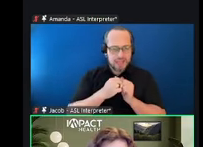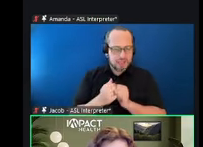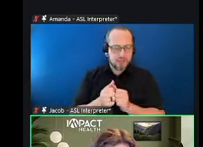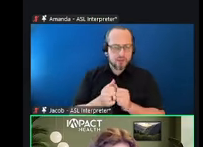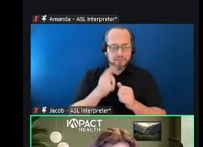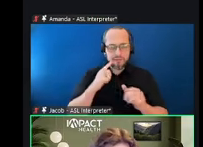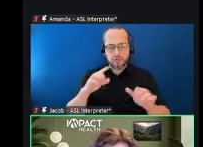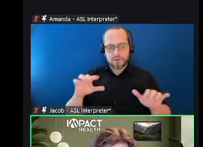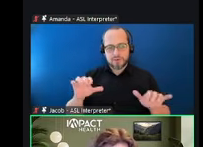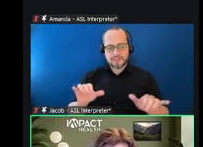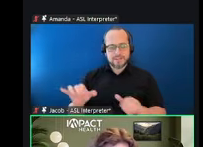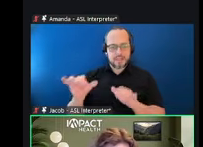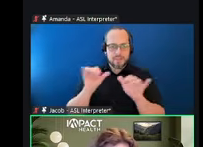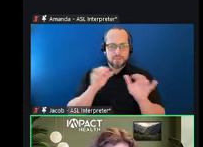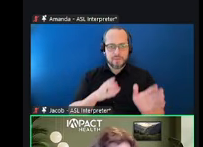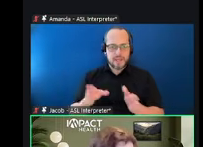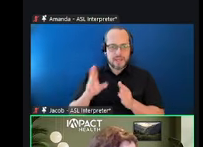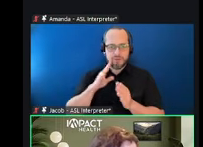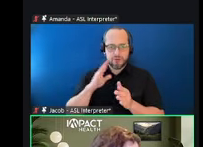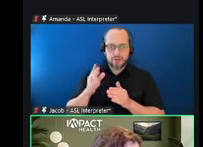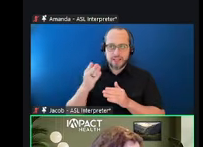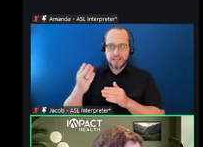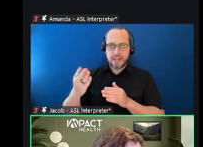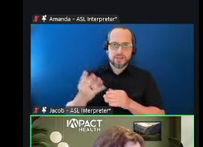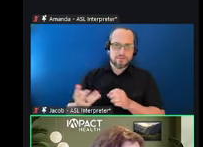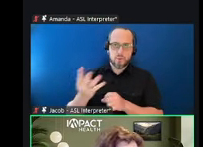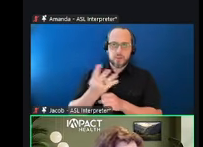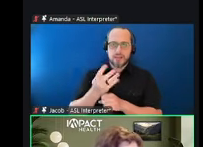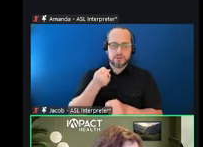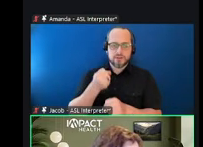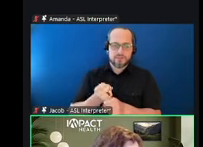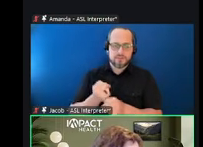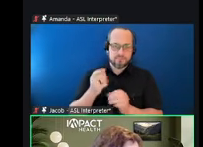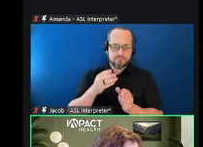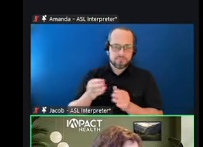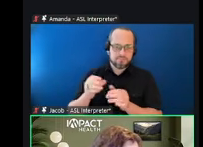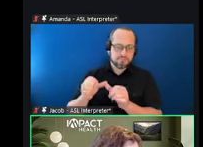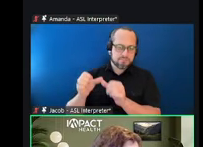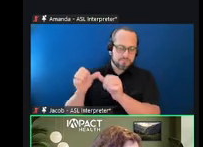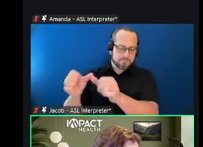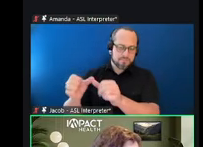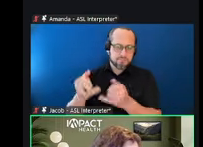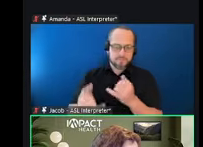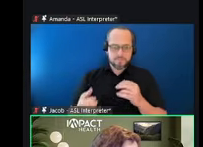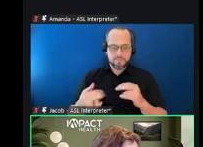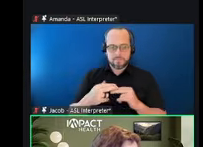that will guide this work for the next four years. And if we can go to that last or the next to last